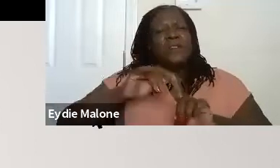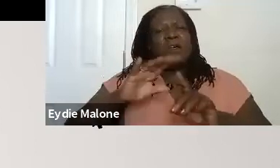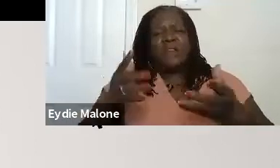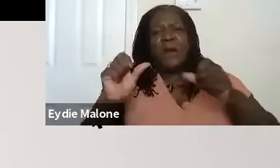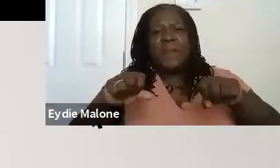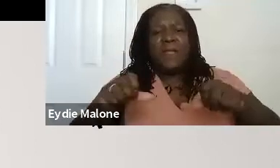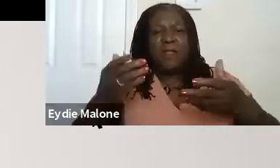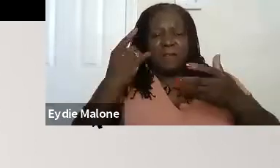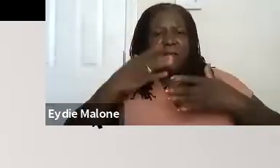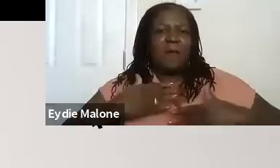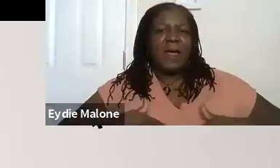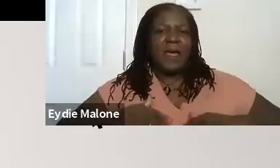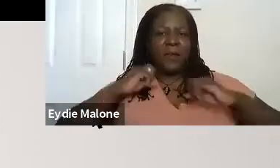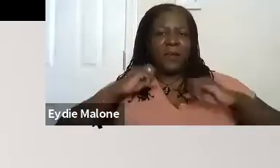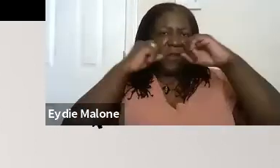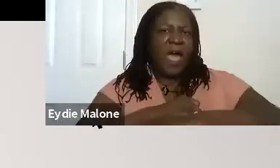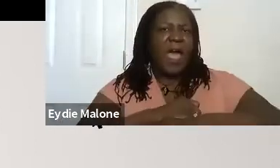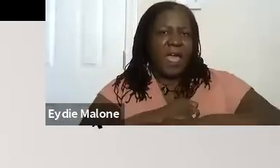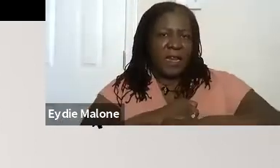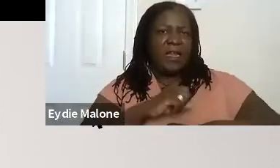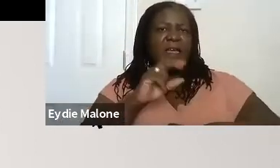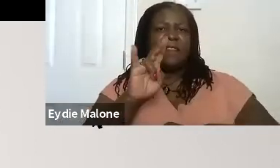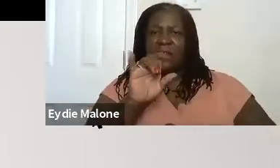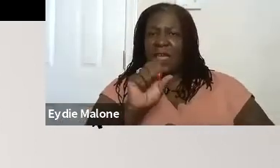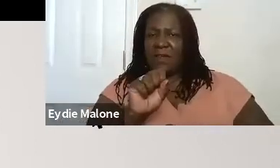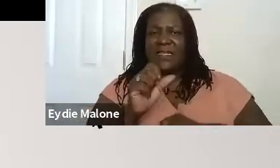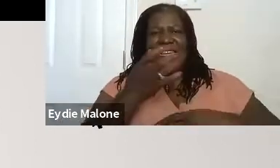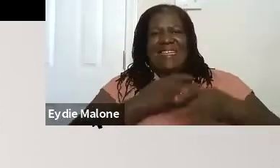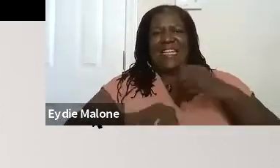systems rather than it is about their physical size and weight. And the studies have shown